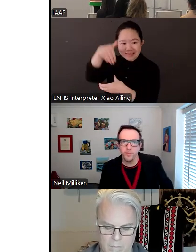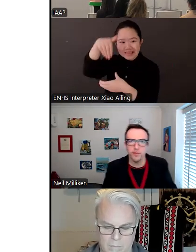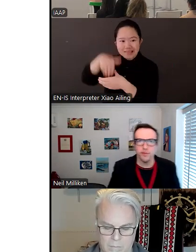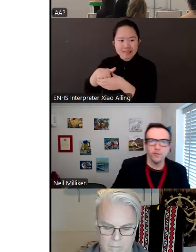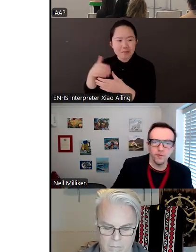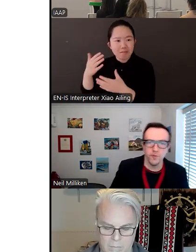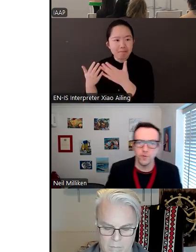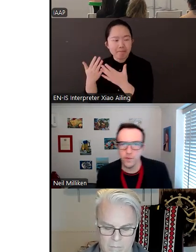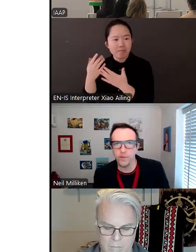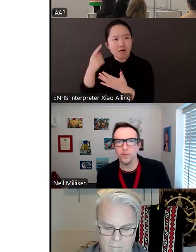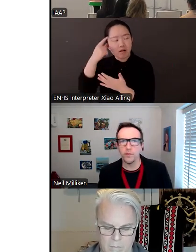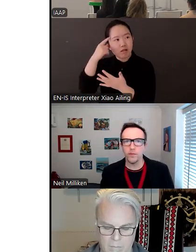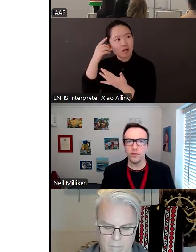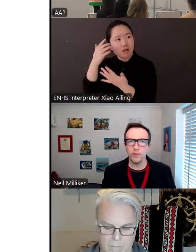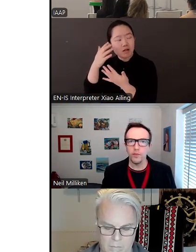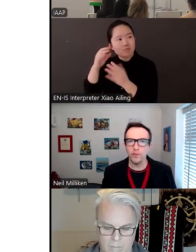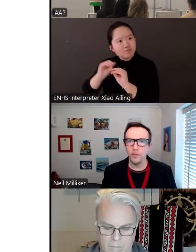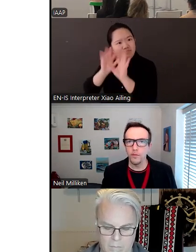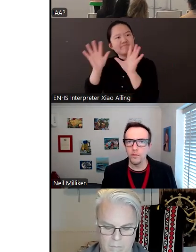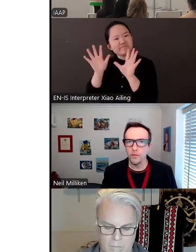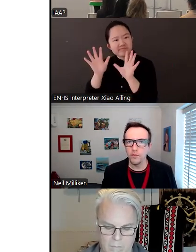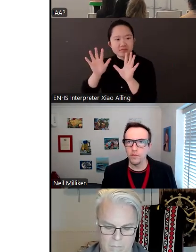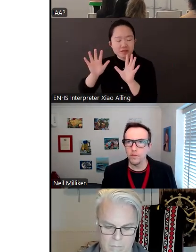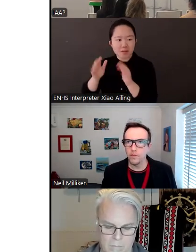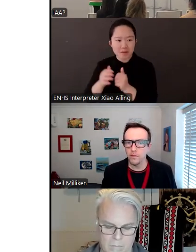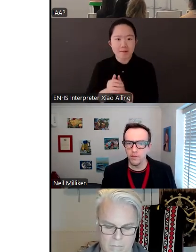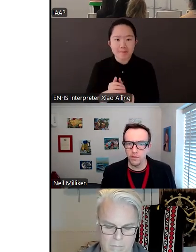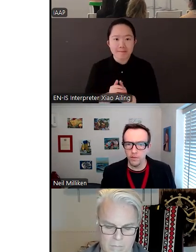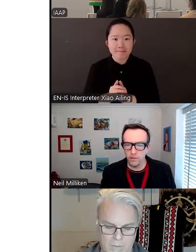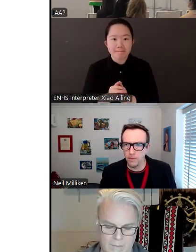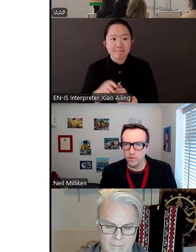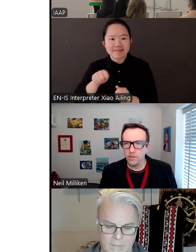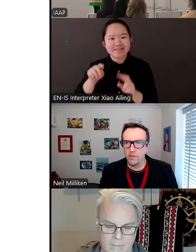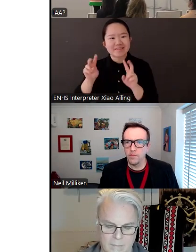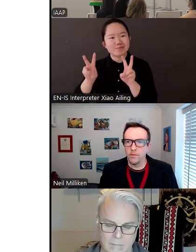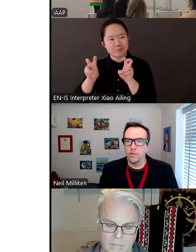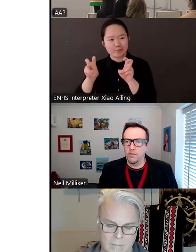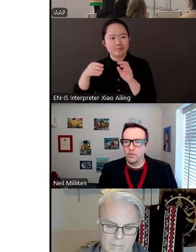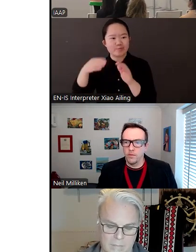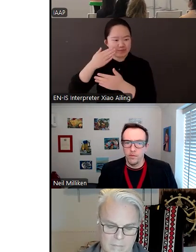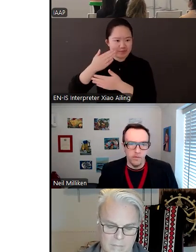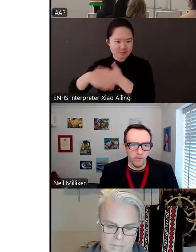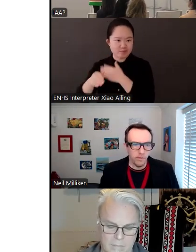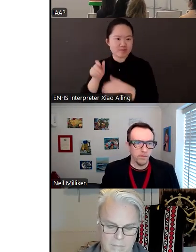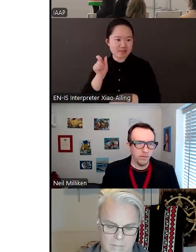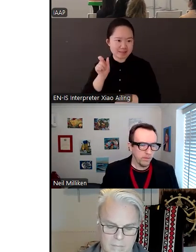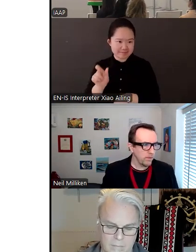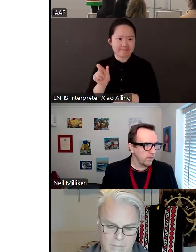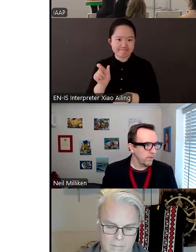disability models through their strategies and that work in itself, navigating these very different paradigms of understanding